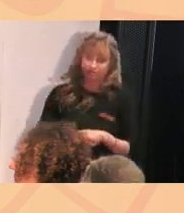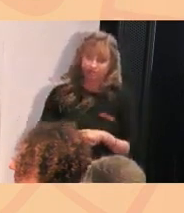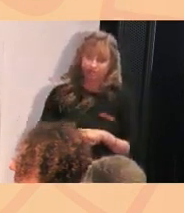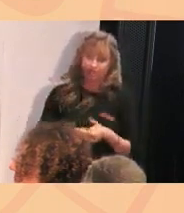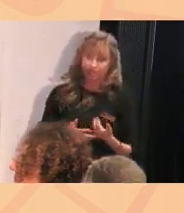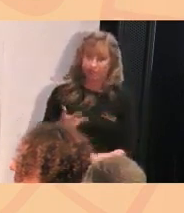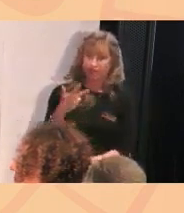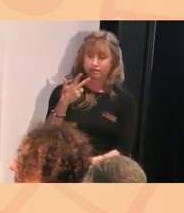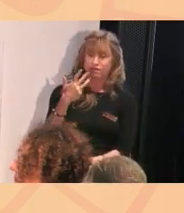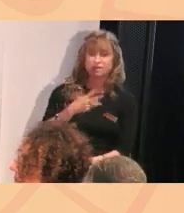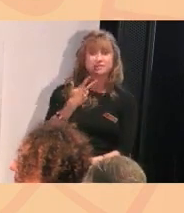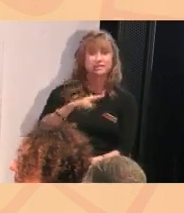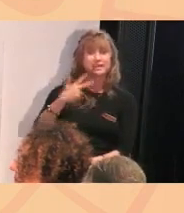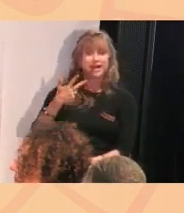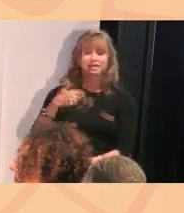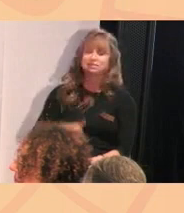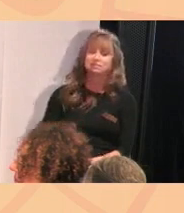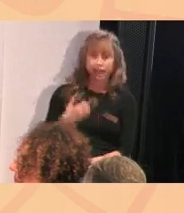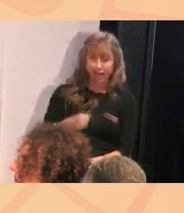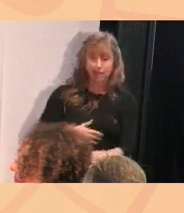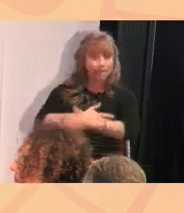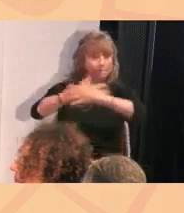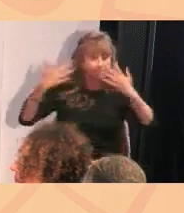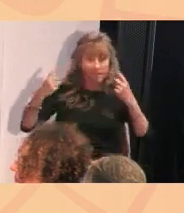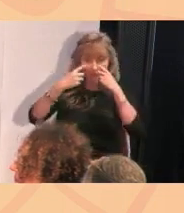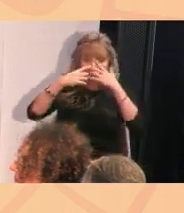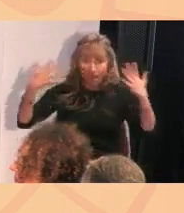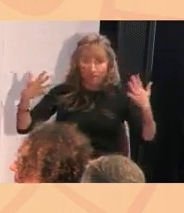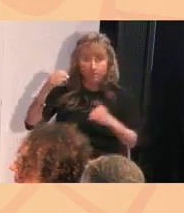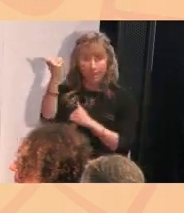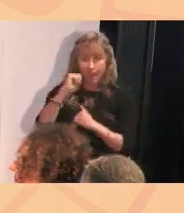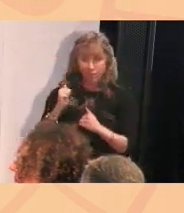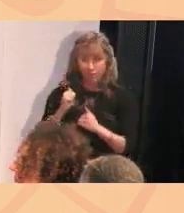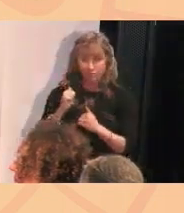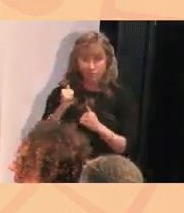So they then funded a number of artists to go to the venues.